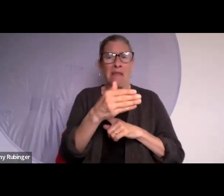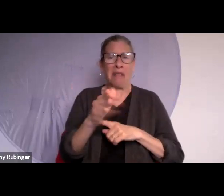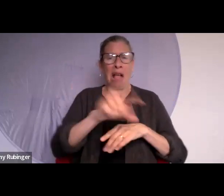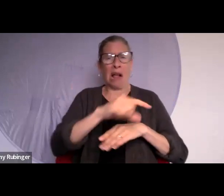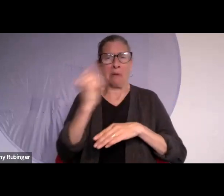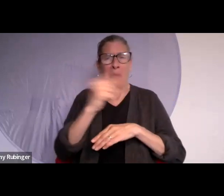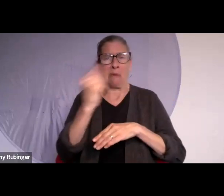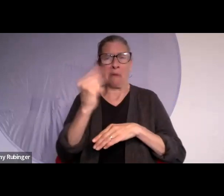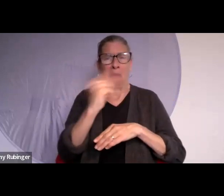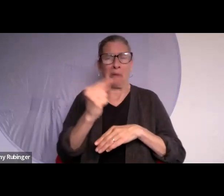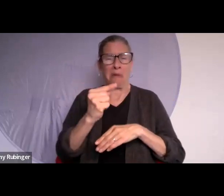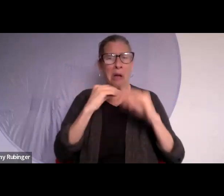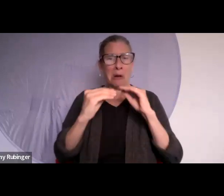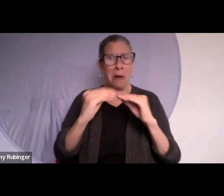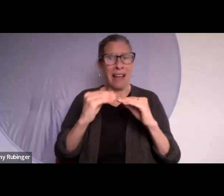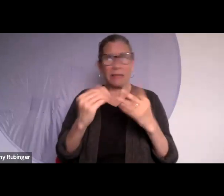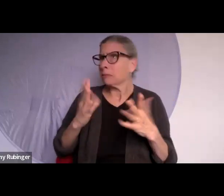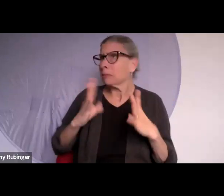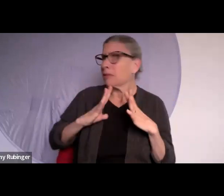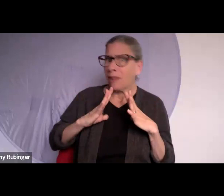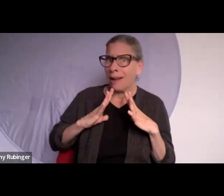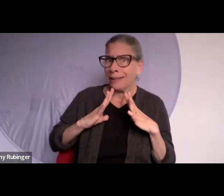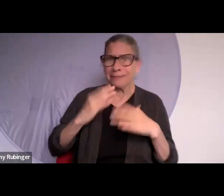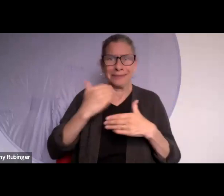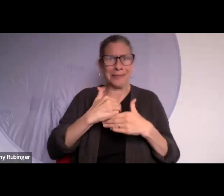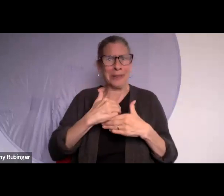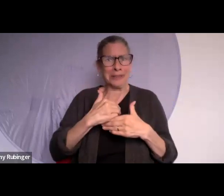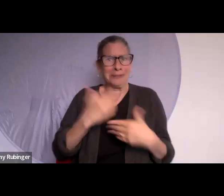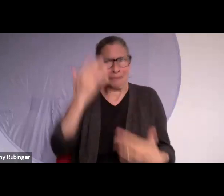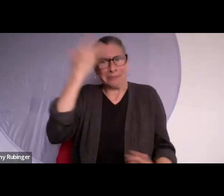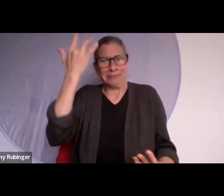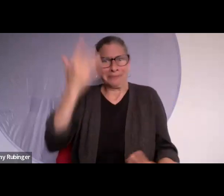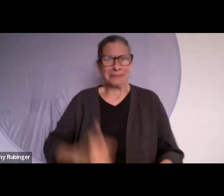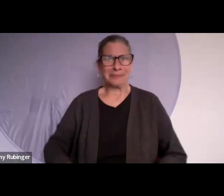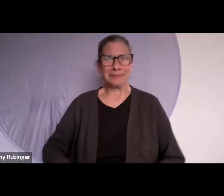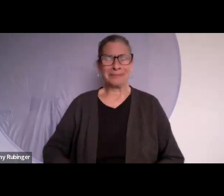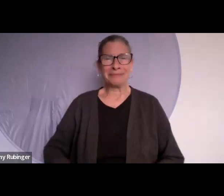correct something that doesn't need to be corrected.